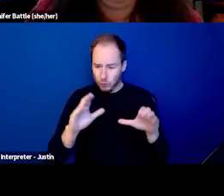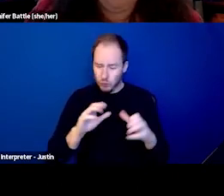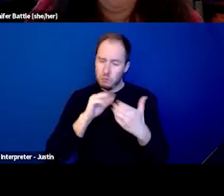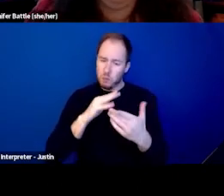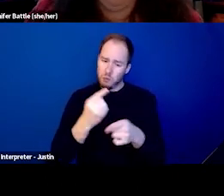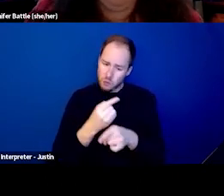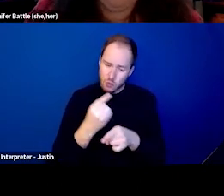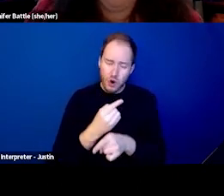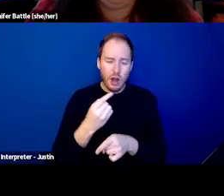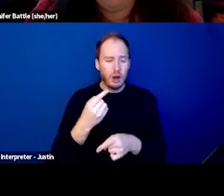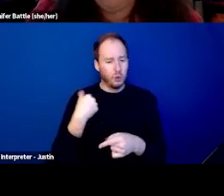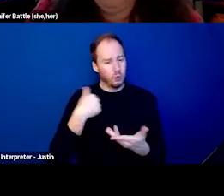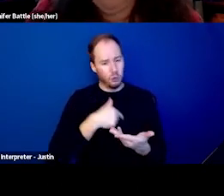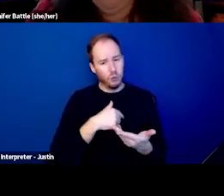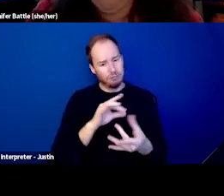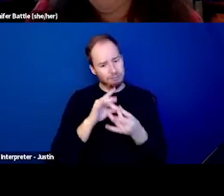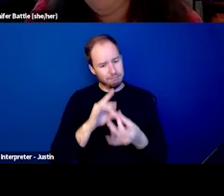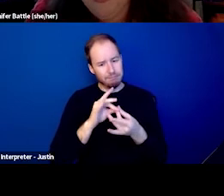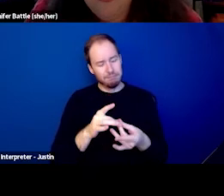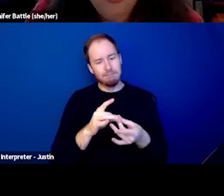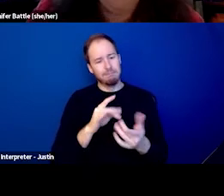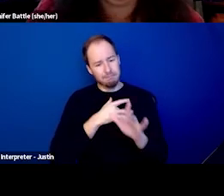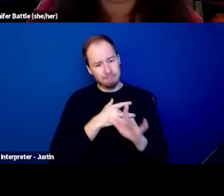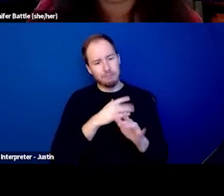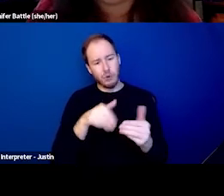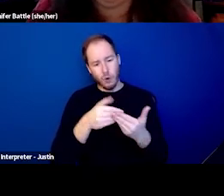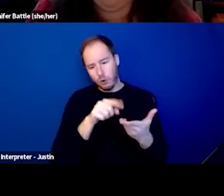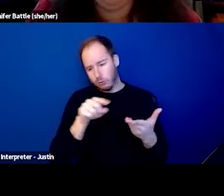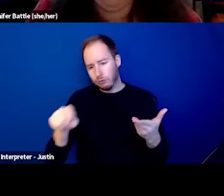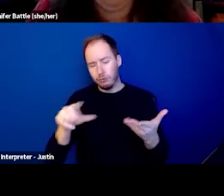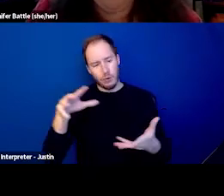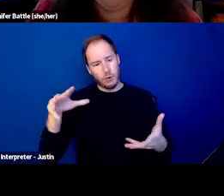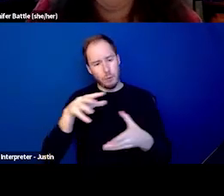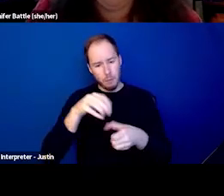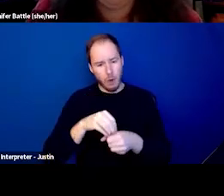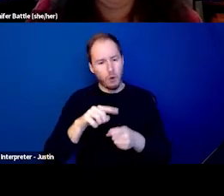And that we are in connection with all of the other components and pieces that are gonna make this,